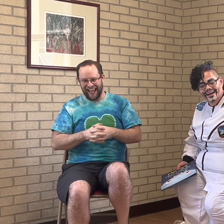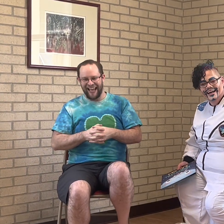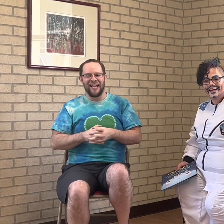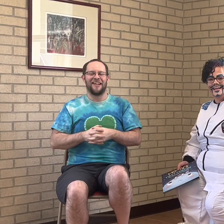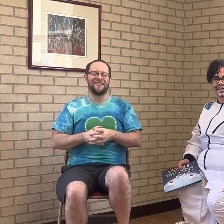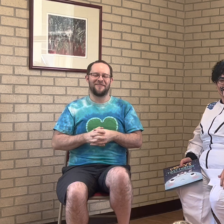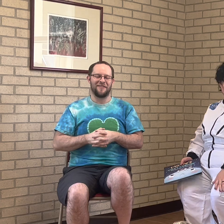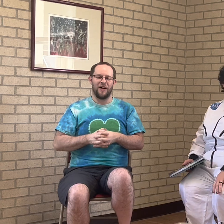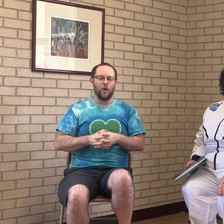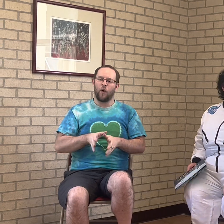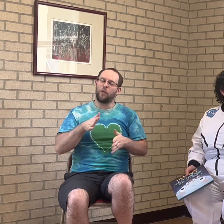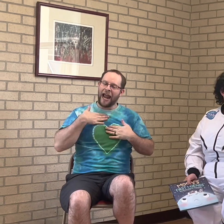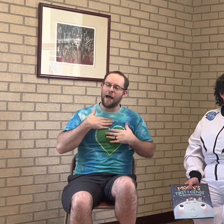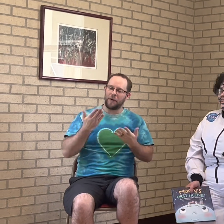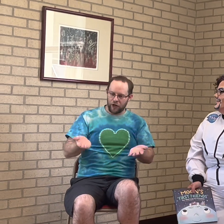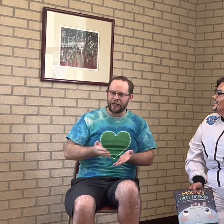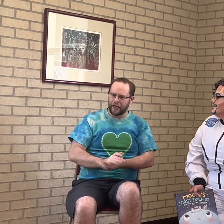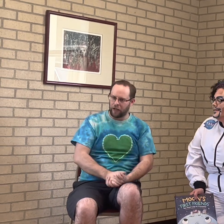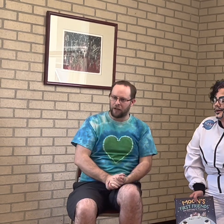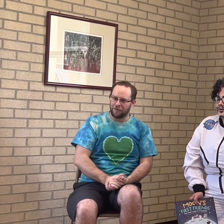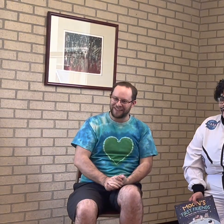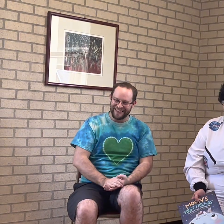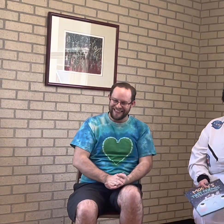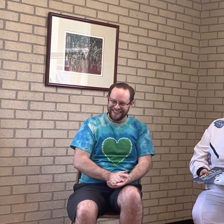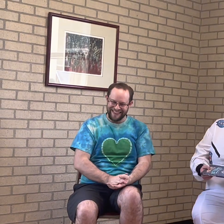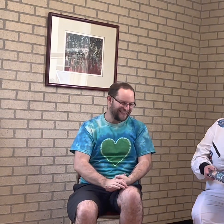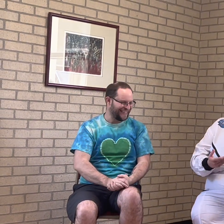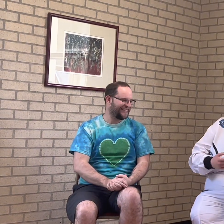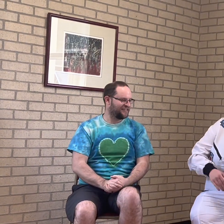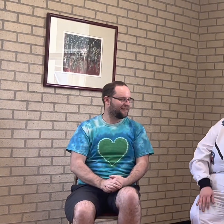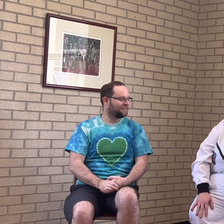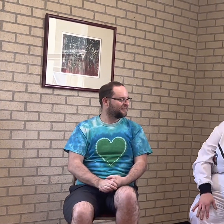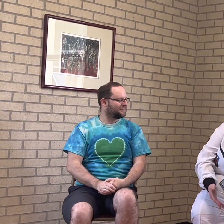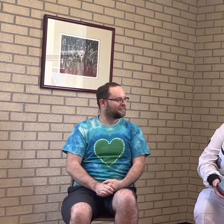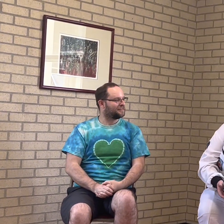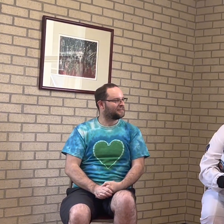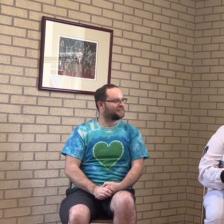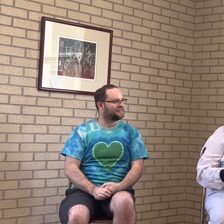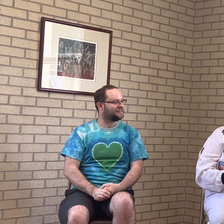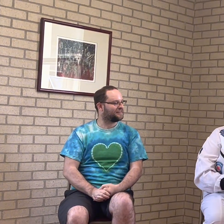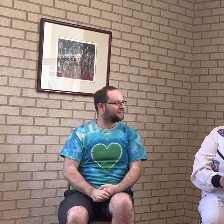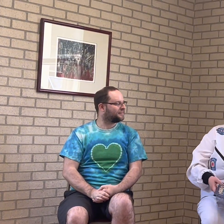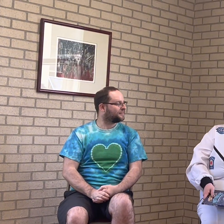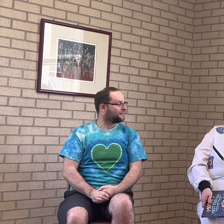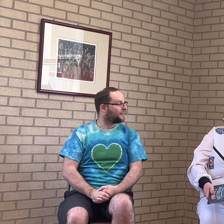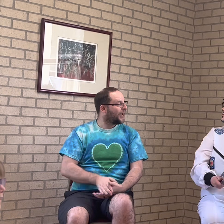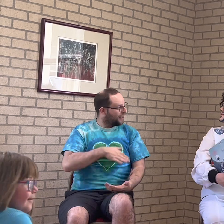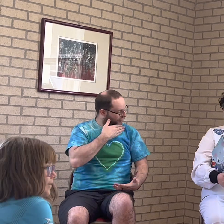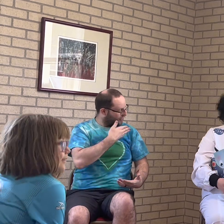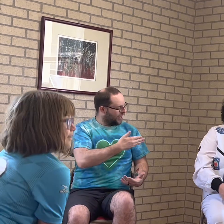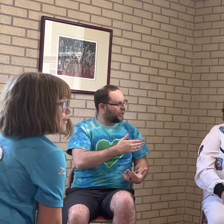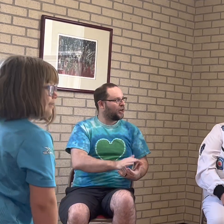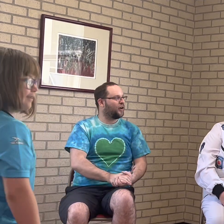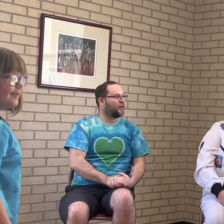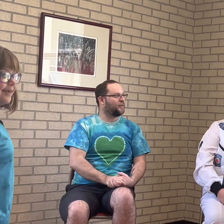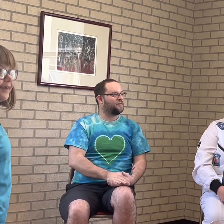Mr. Dixon: Oh I thought I recognized you! Mr. Aaron: Yeah well we're happy you're here. Mr. Dixon: Yes we're happy here! Miss Cali: Was that a nice book?!